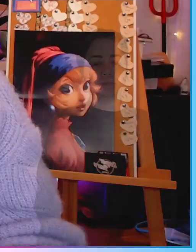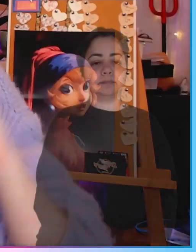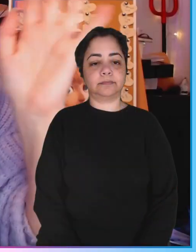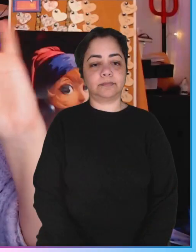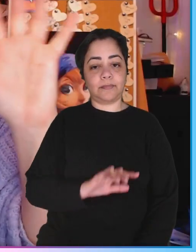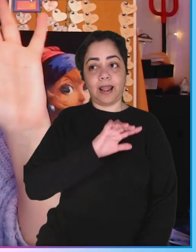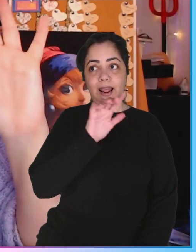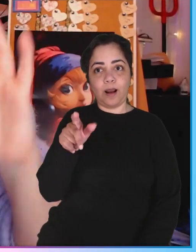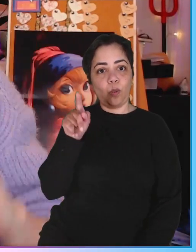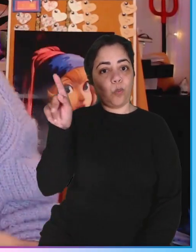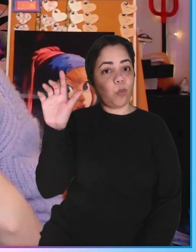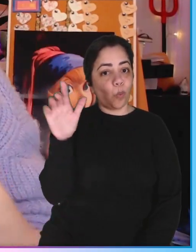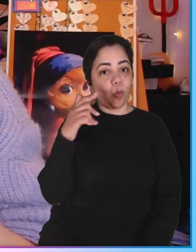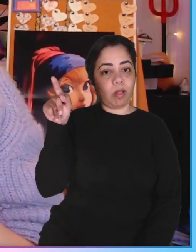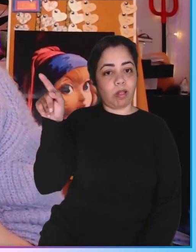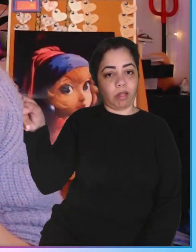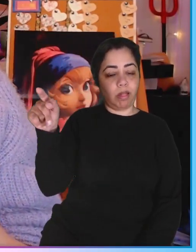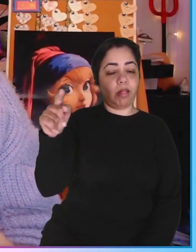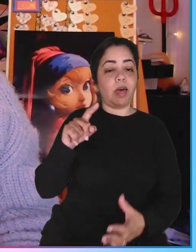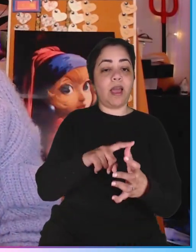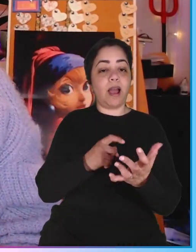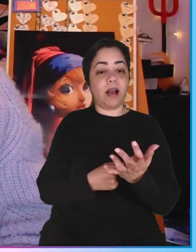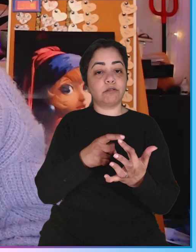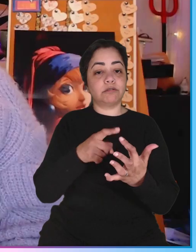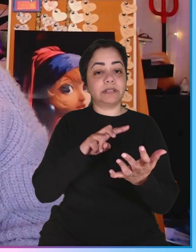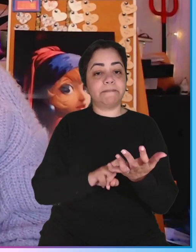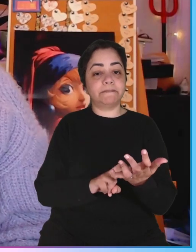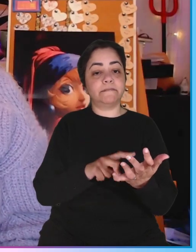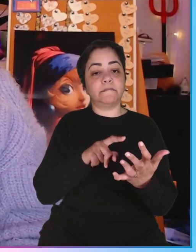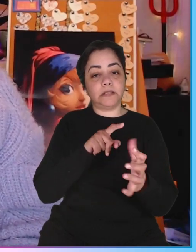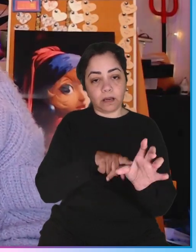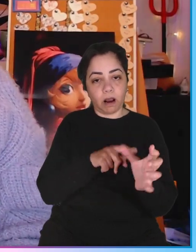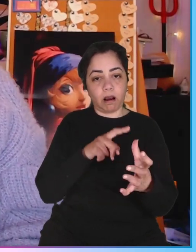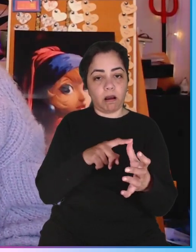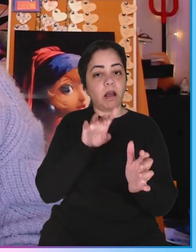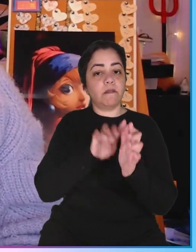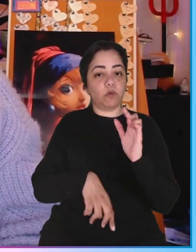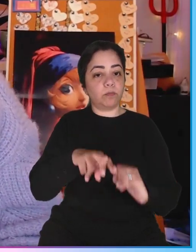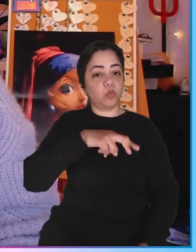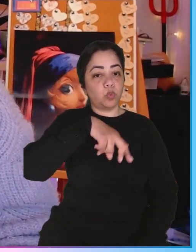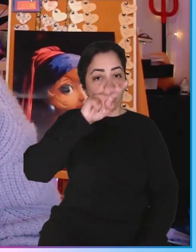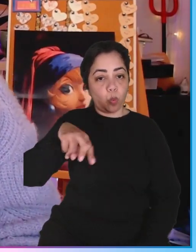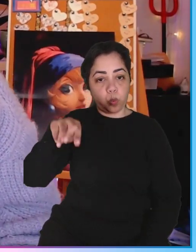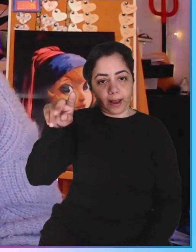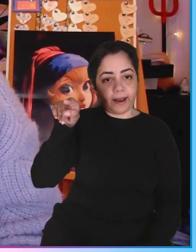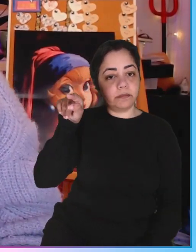[Arevya] Hi there everyone. My name is Arevya and I am a disabled and chronically ill content creator from Norway.